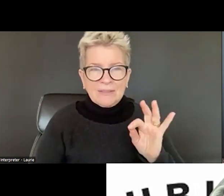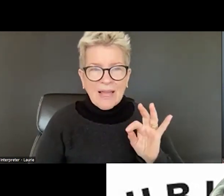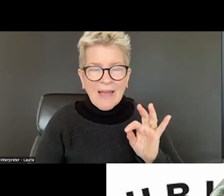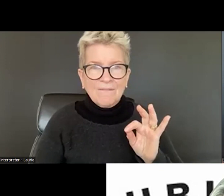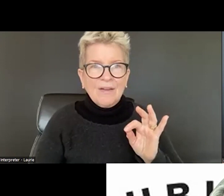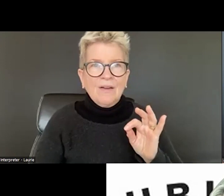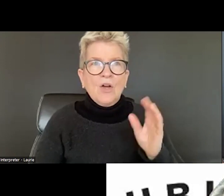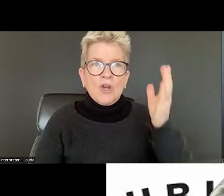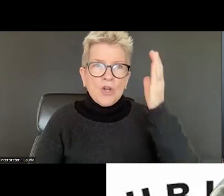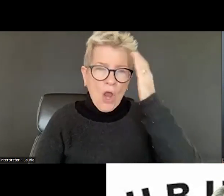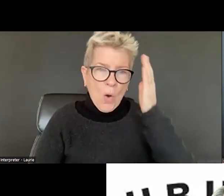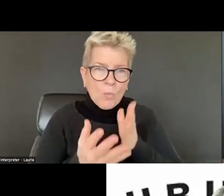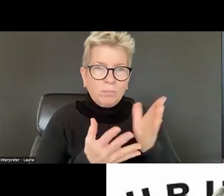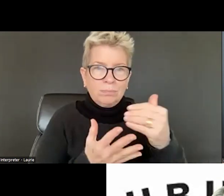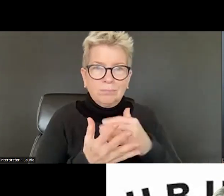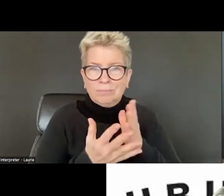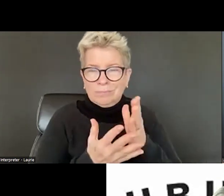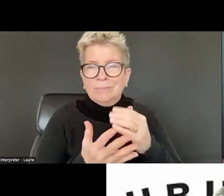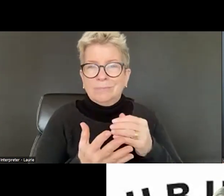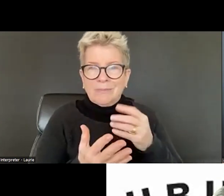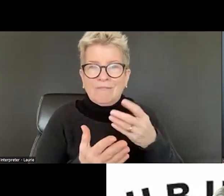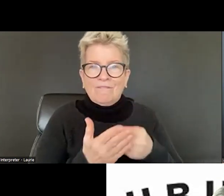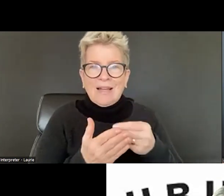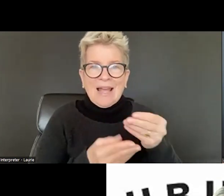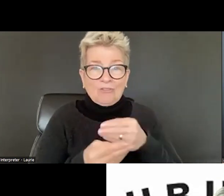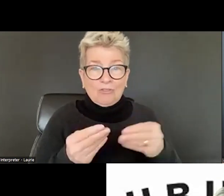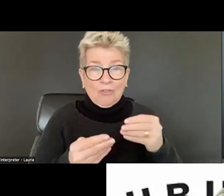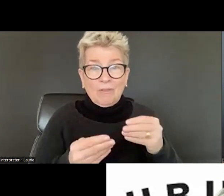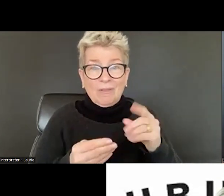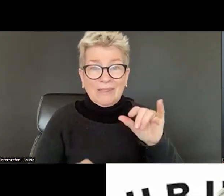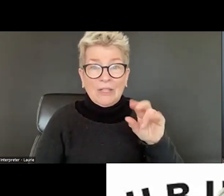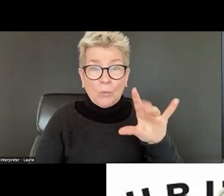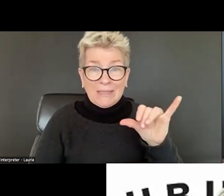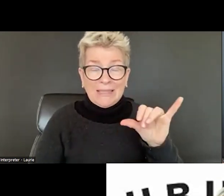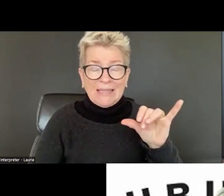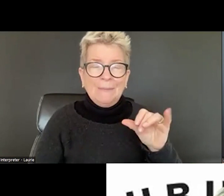when it comes to financial literacy and what it all encompasses and I'll say personally until